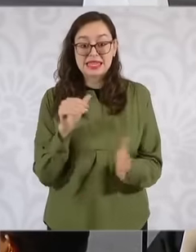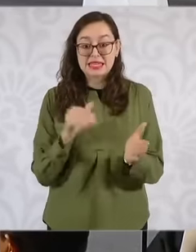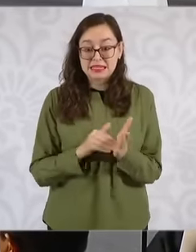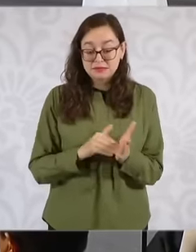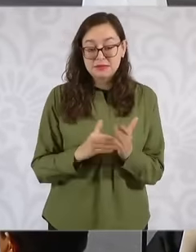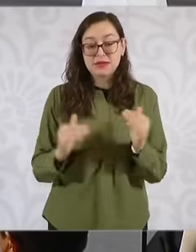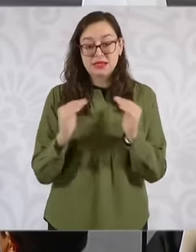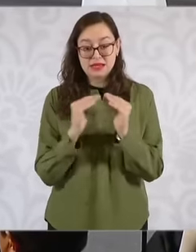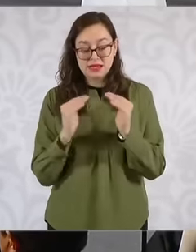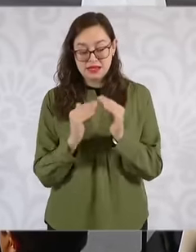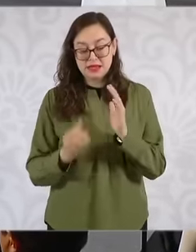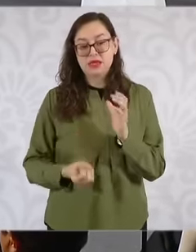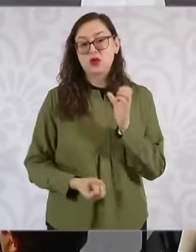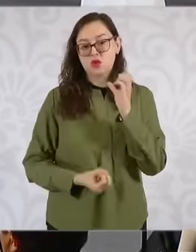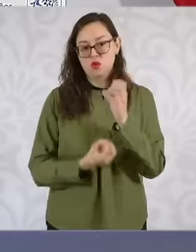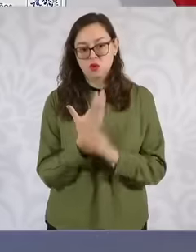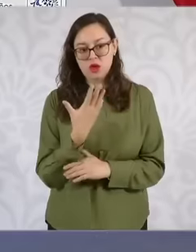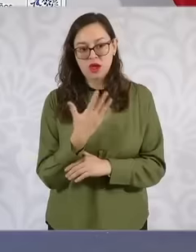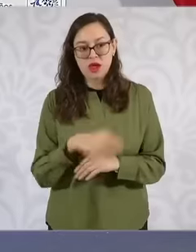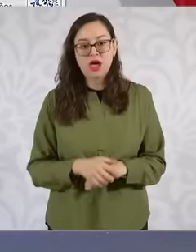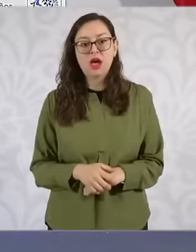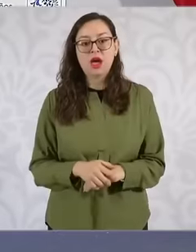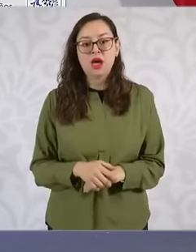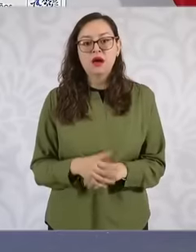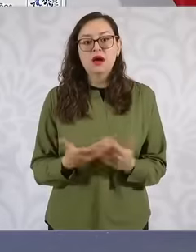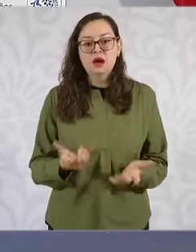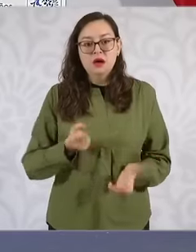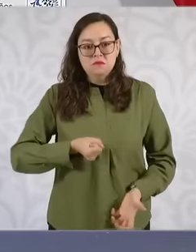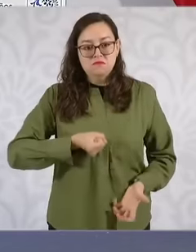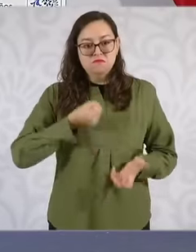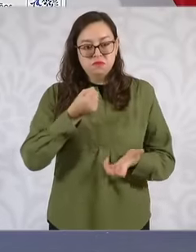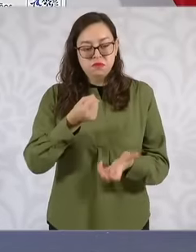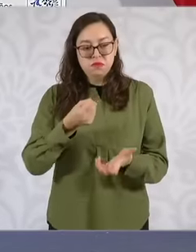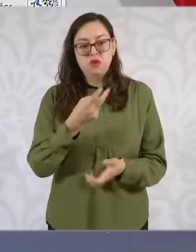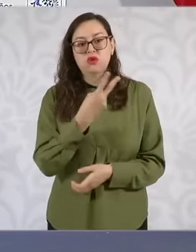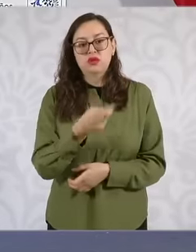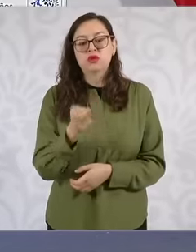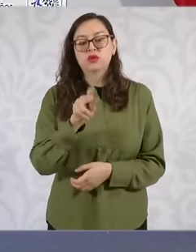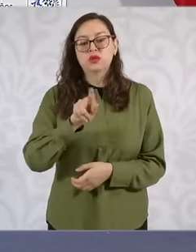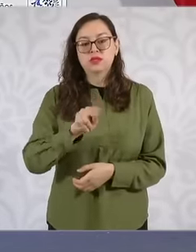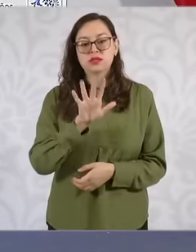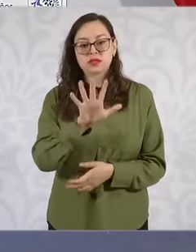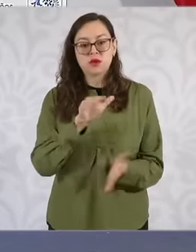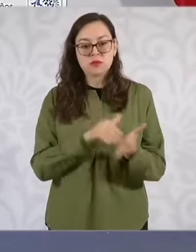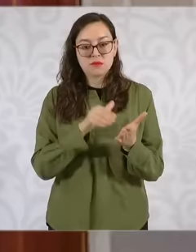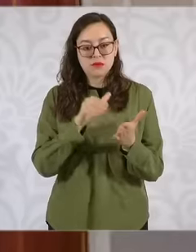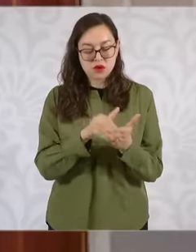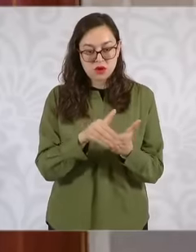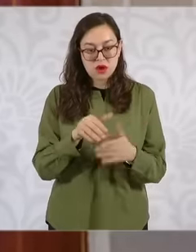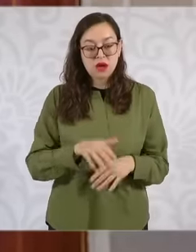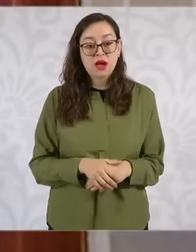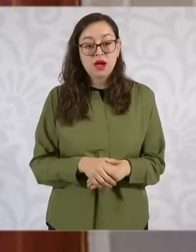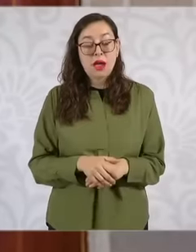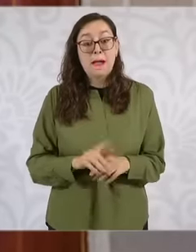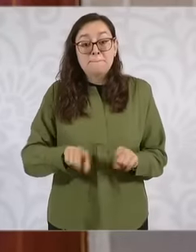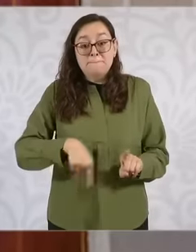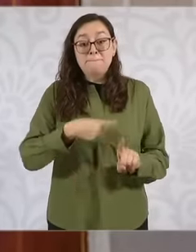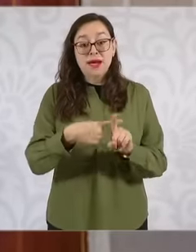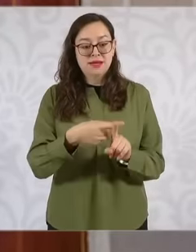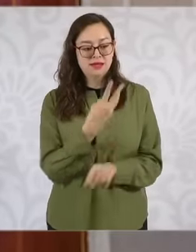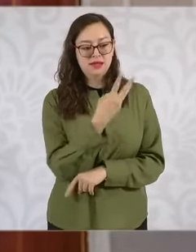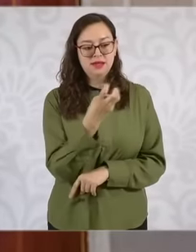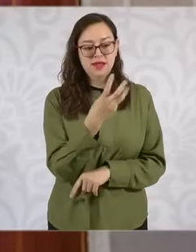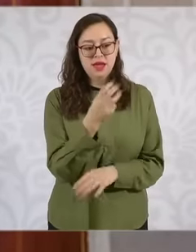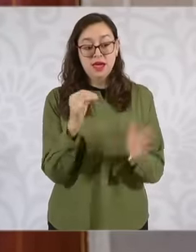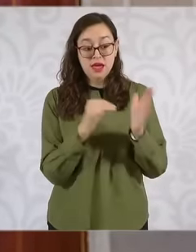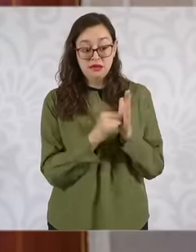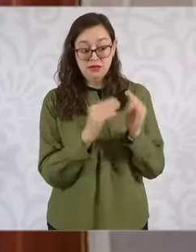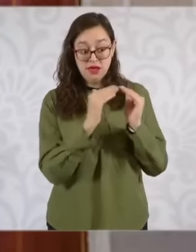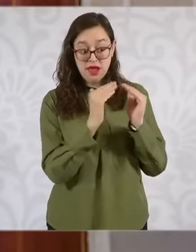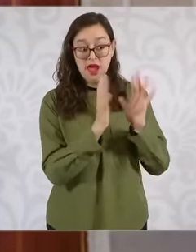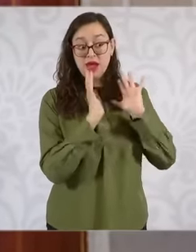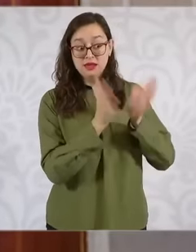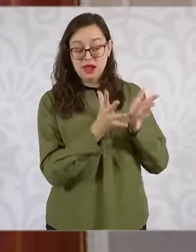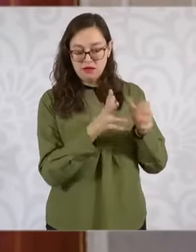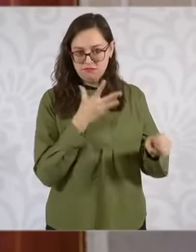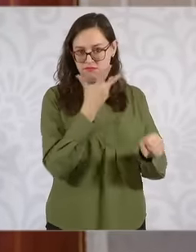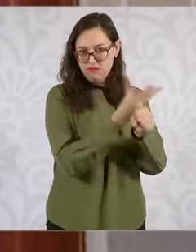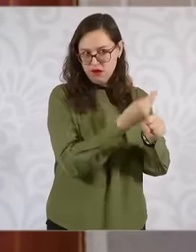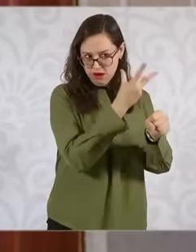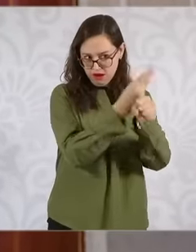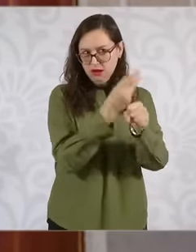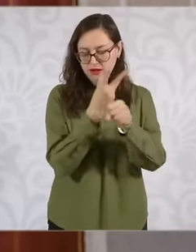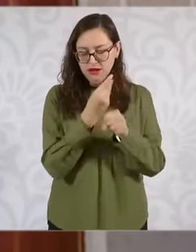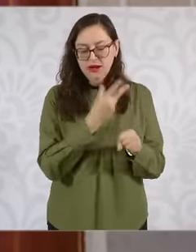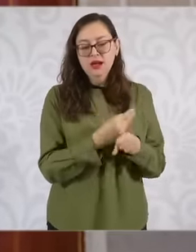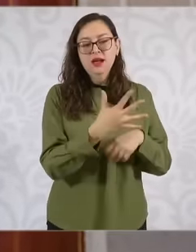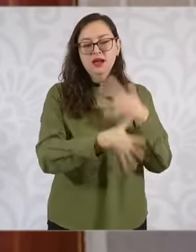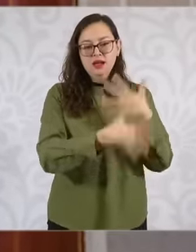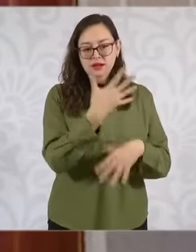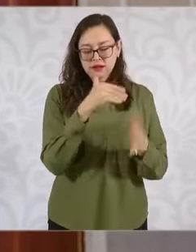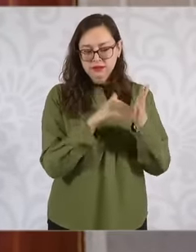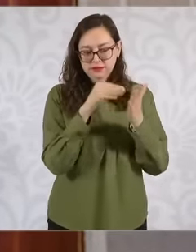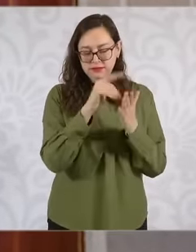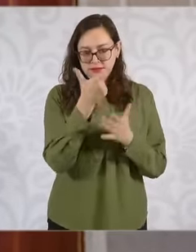285 billion pesos and we are going to improve 300,000 homes with 15 billion pesos. For this,